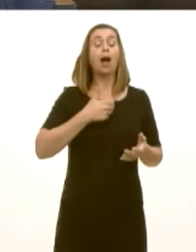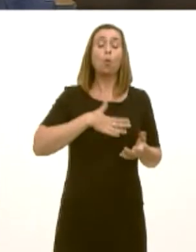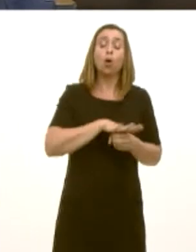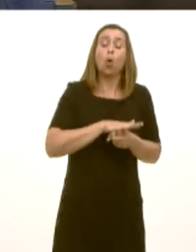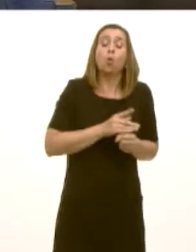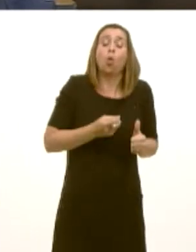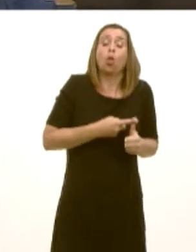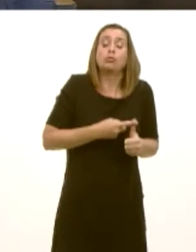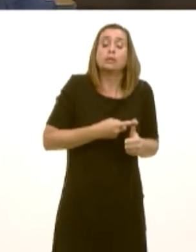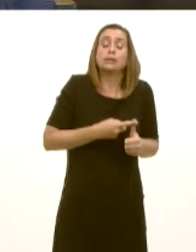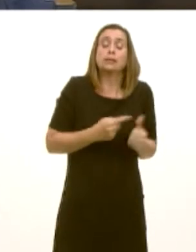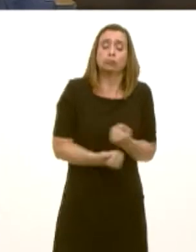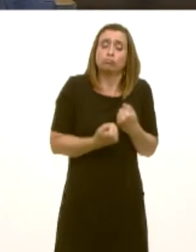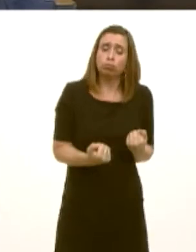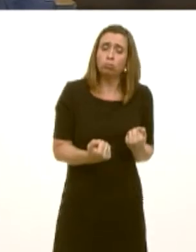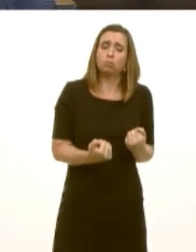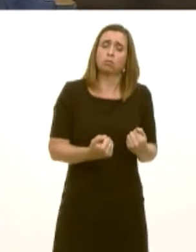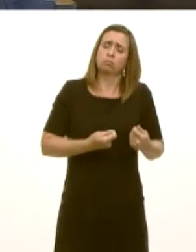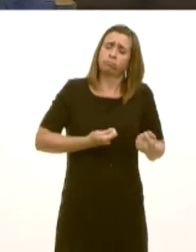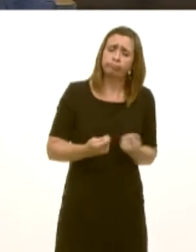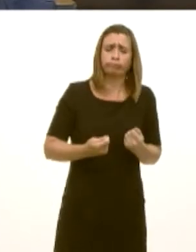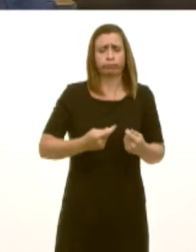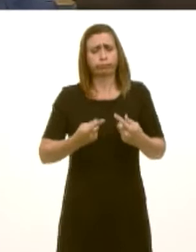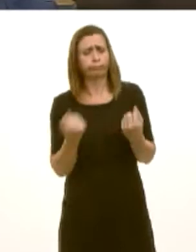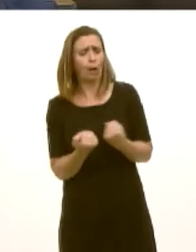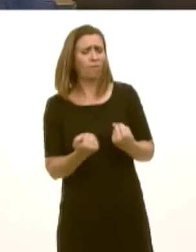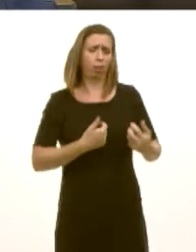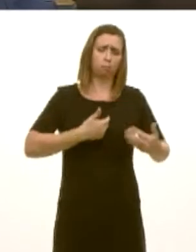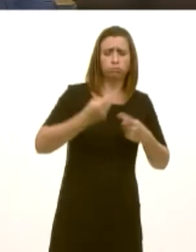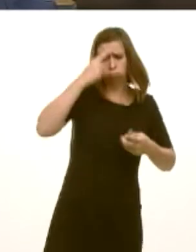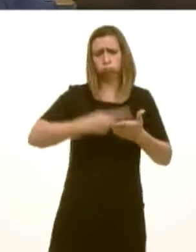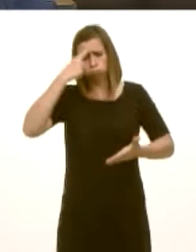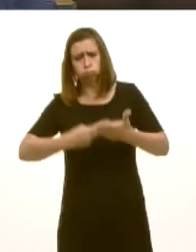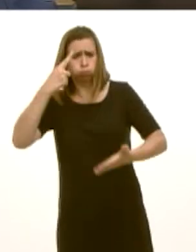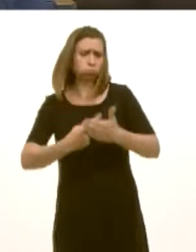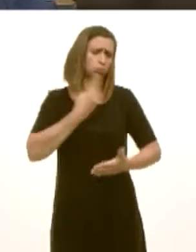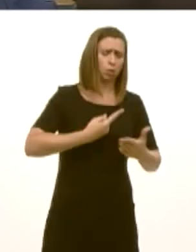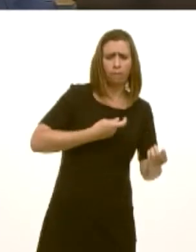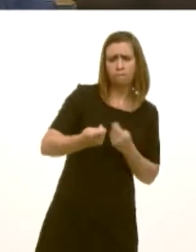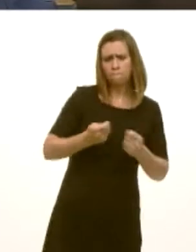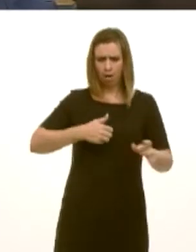I want to see local authorities that are robust, that are strong, that have the powers that they need in the future to shape the communities that they serve.